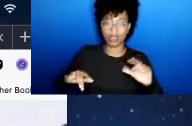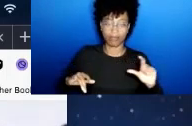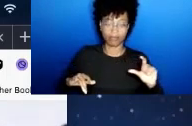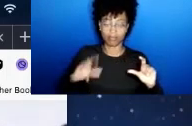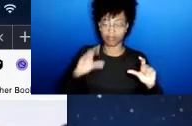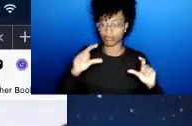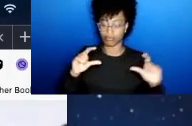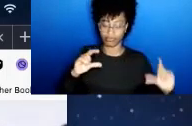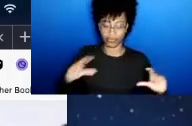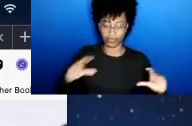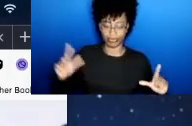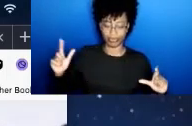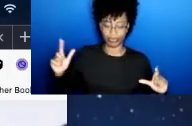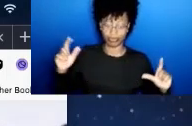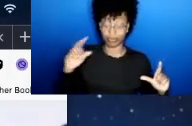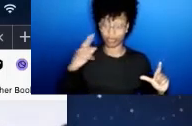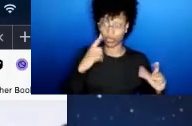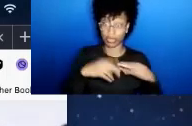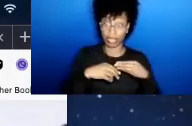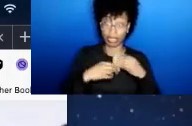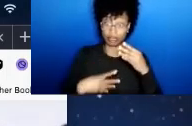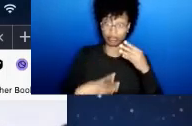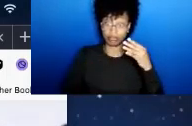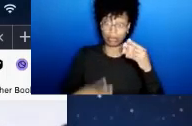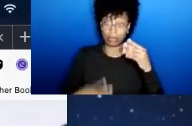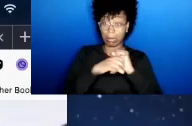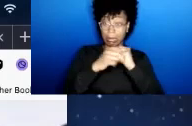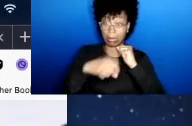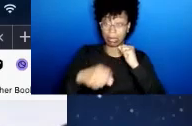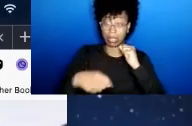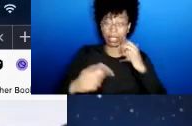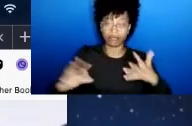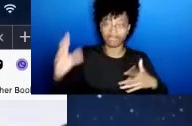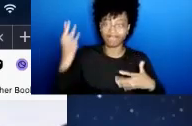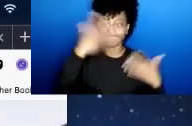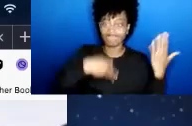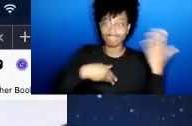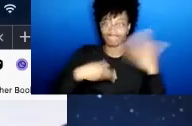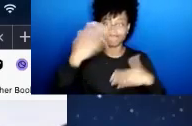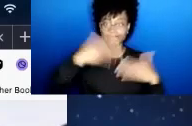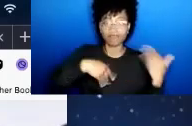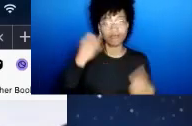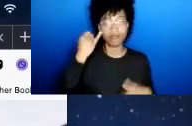much you can add here. 06:40:10 So our print to PDF function extracts